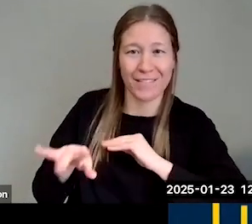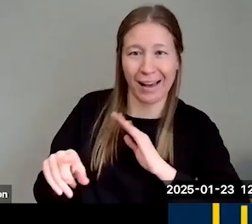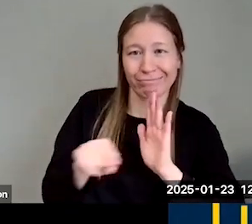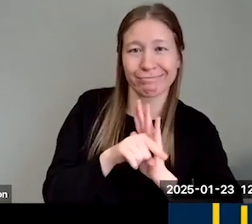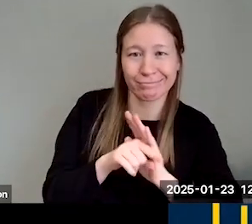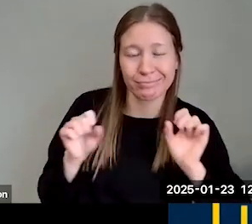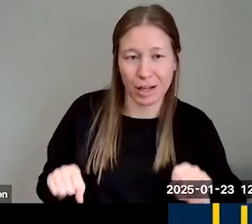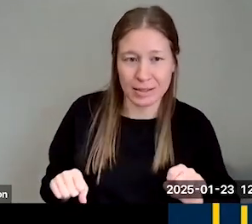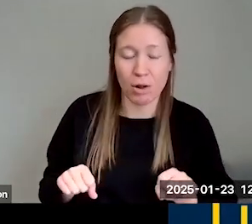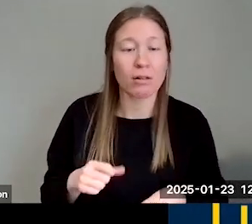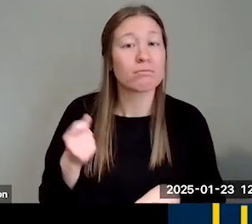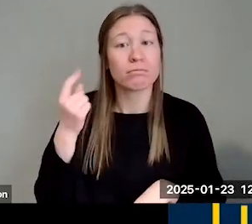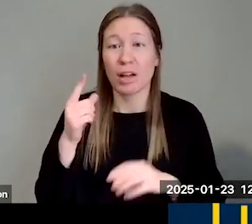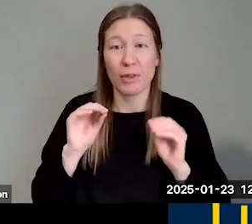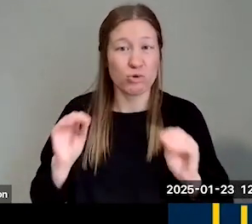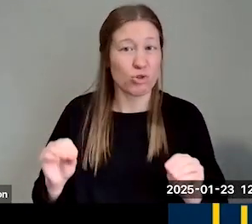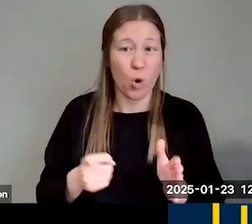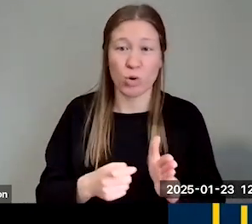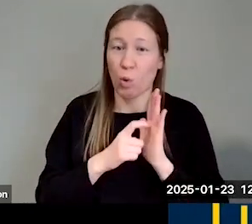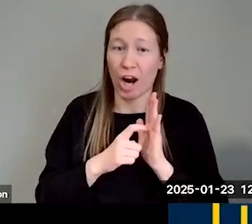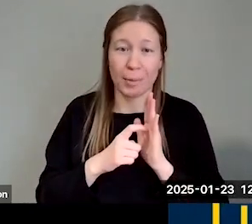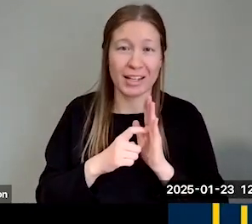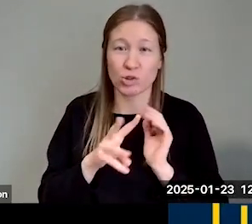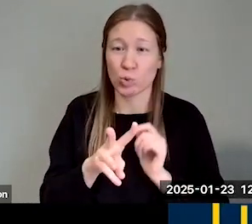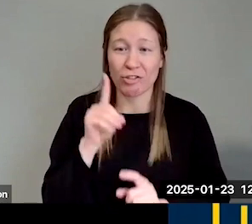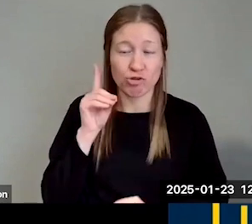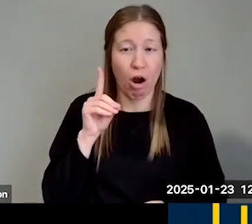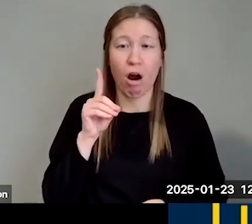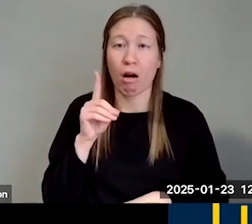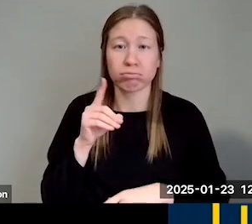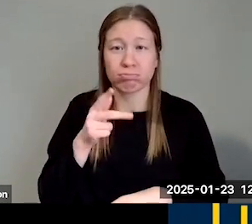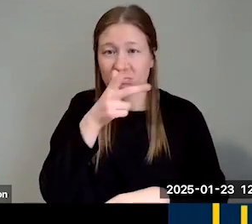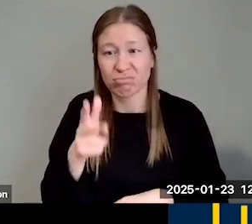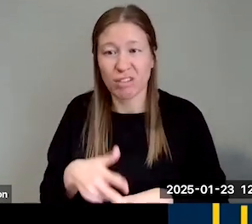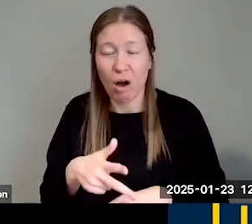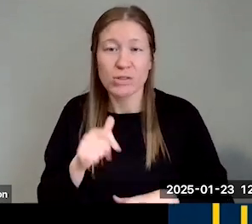an employer to rescind poor performance evaluations or discipline because an employee